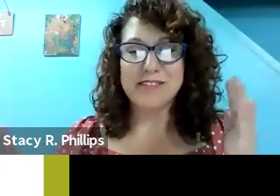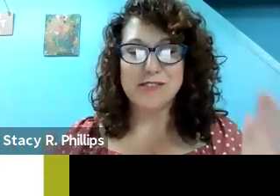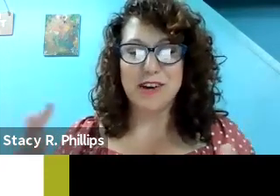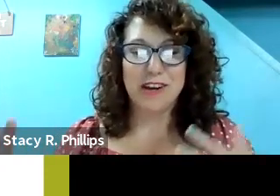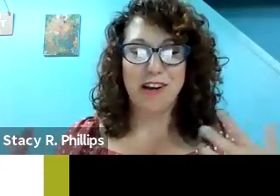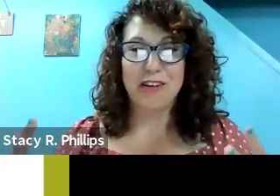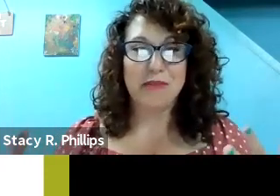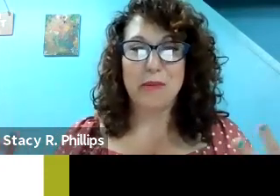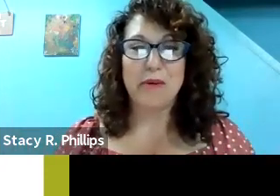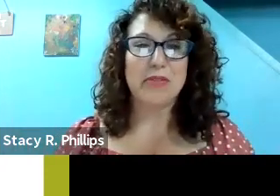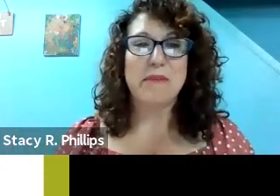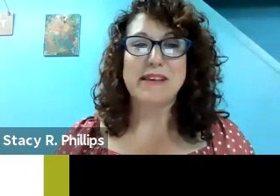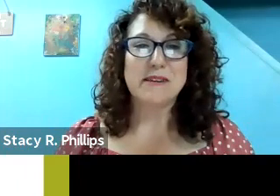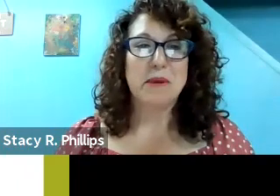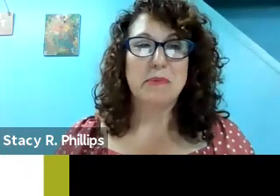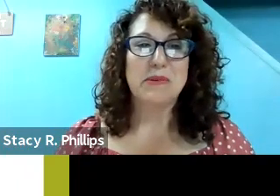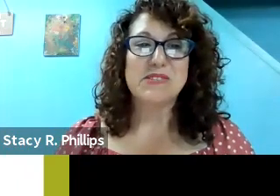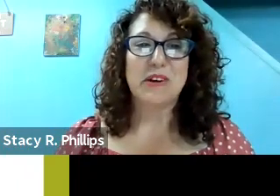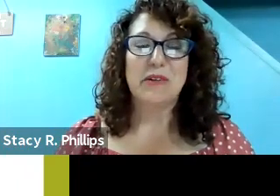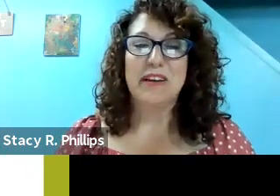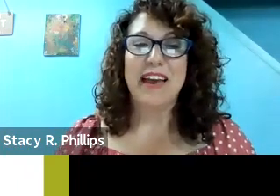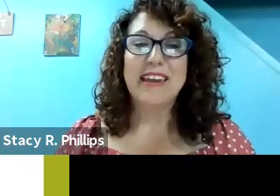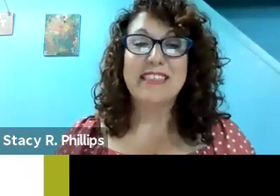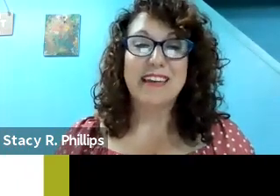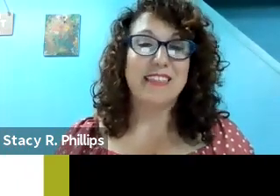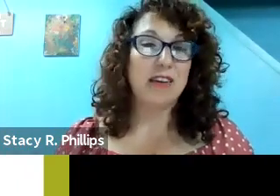list goes on and on. We work with amazing people. So anything